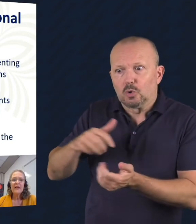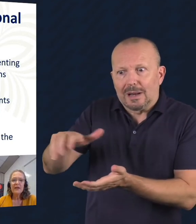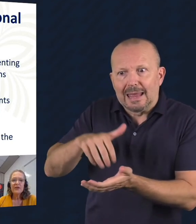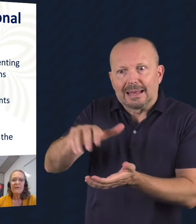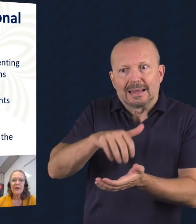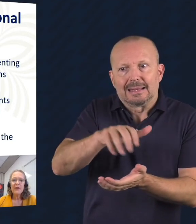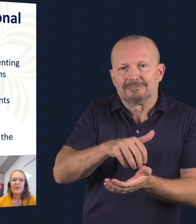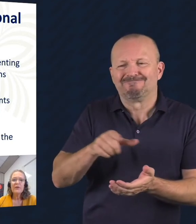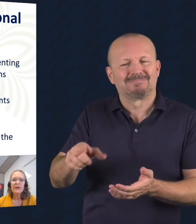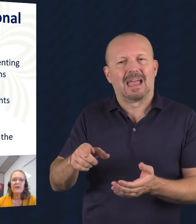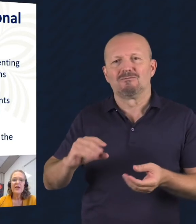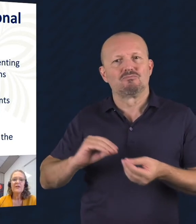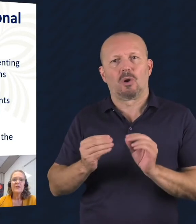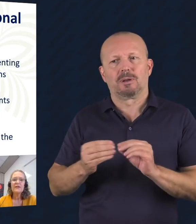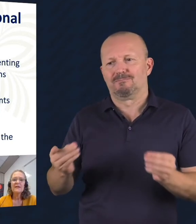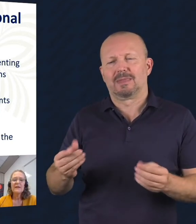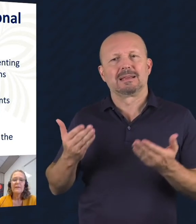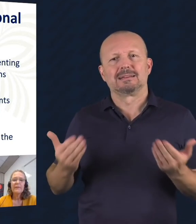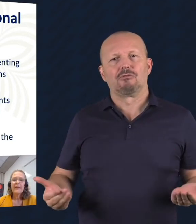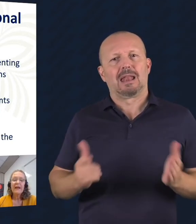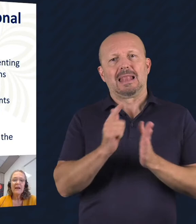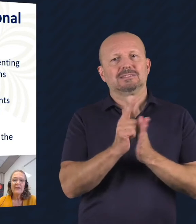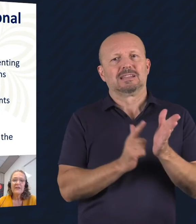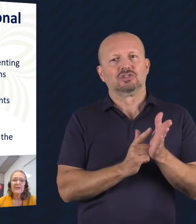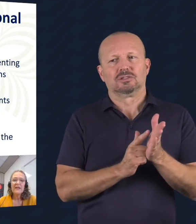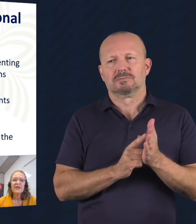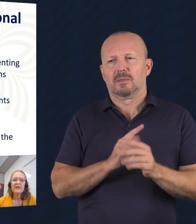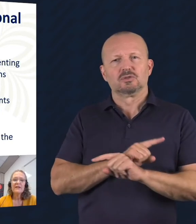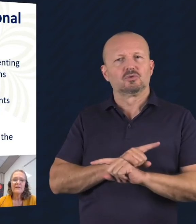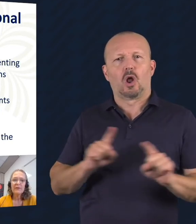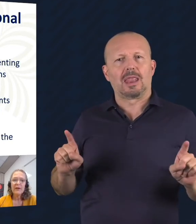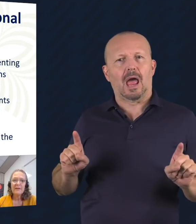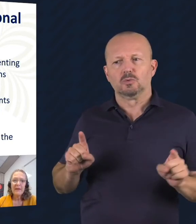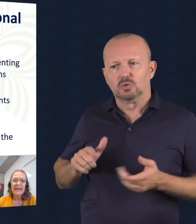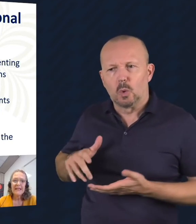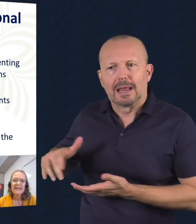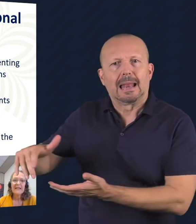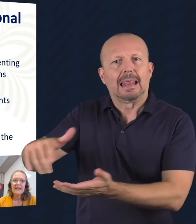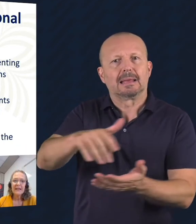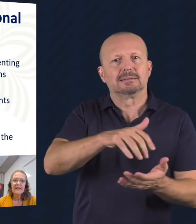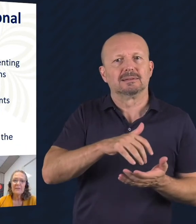Each have their own unique challenges. Our current legislation doesn't provide the mandate to collect these